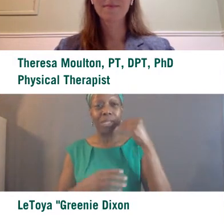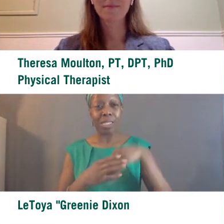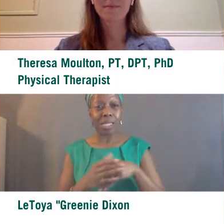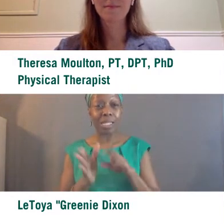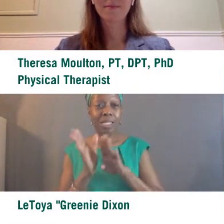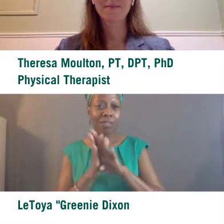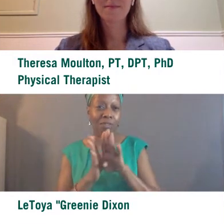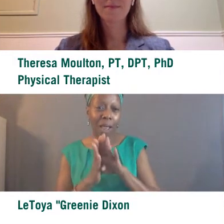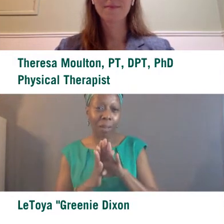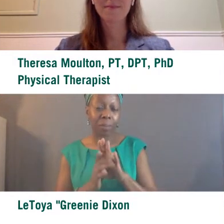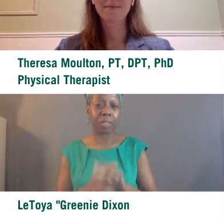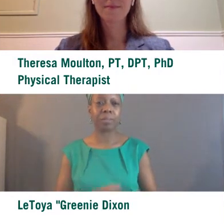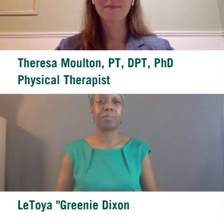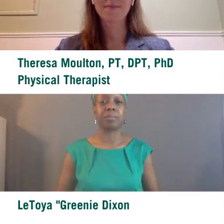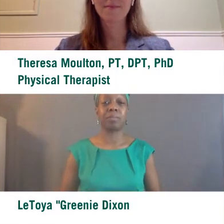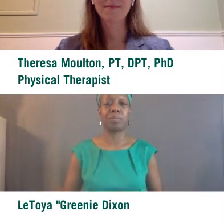Sure, I can do that. Thanks Deb.